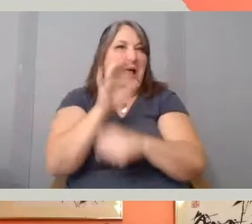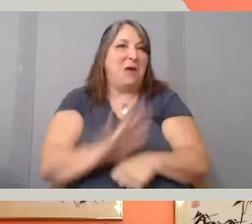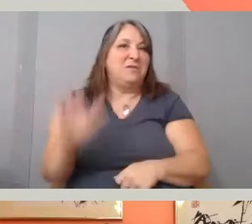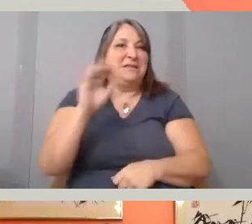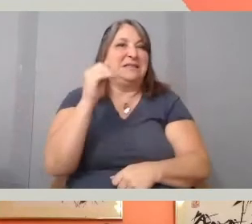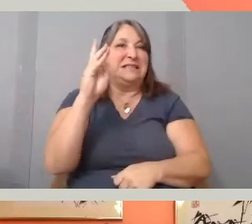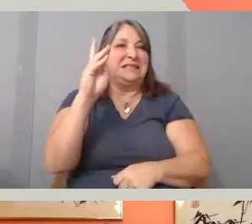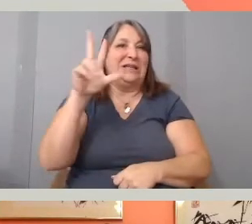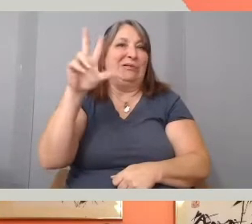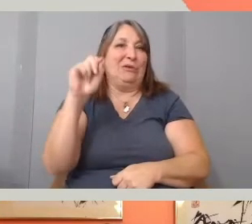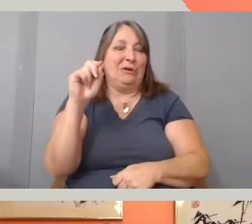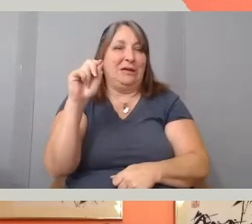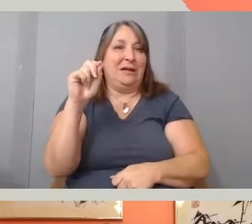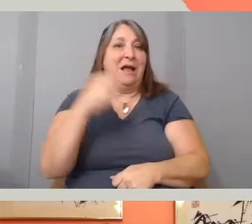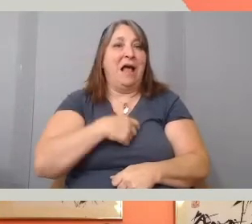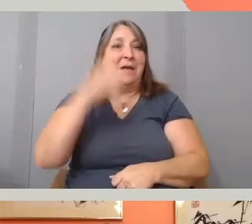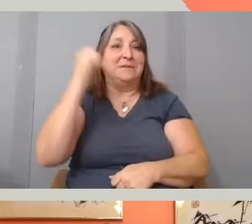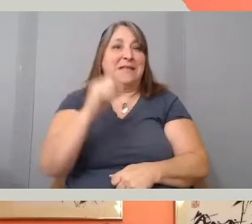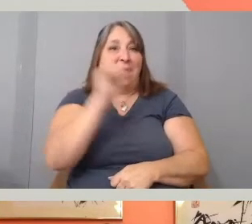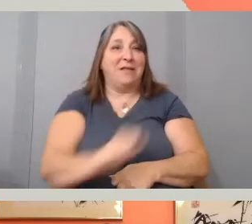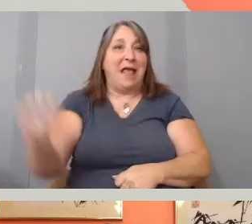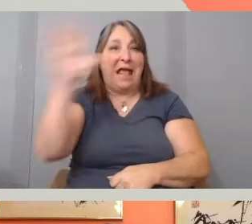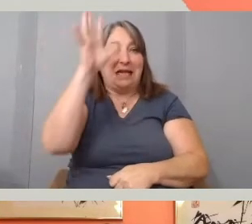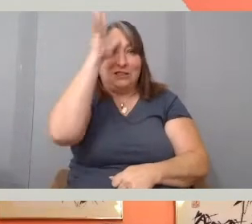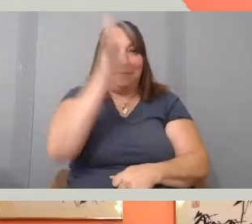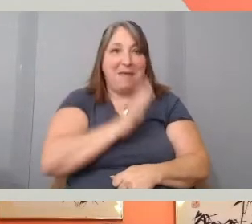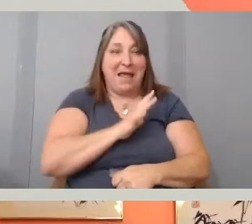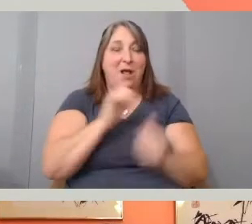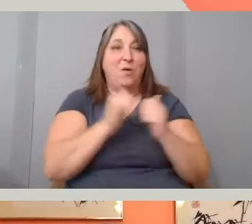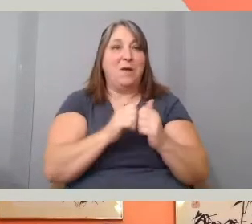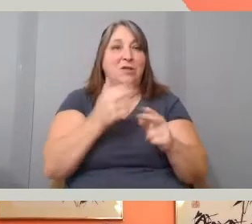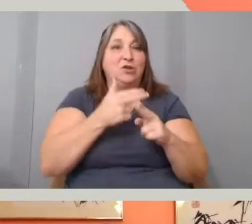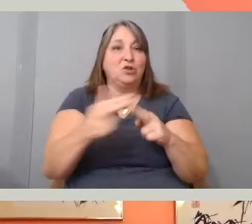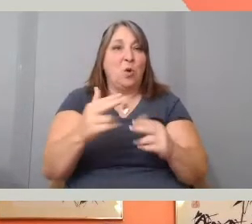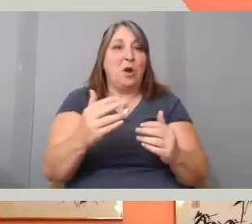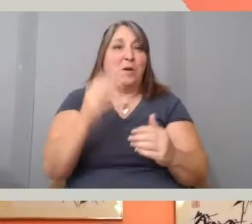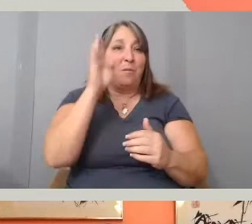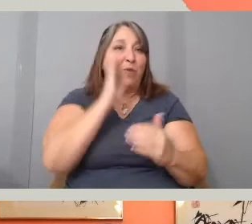I'm a South Asian male with short brown hair, brown eyes.